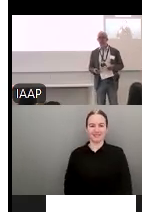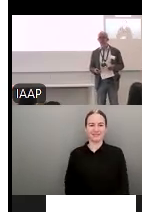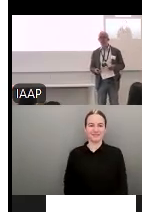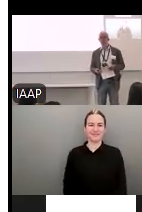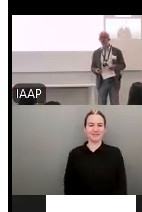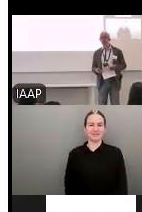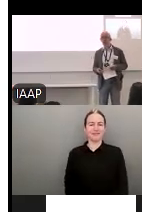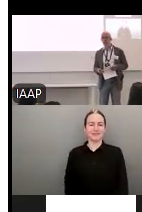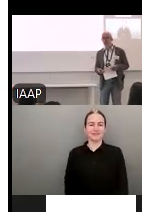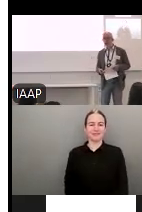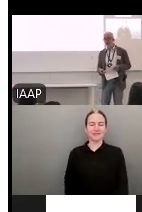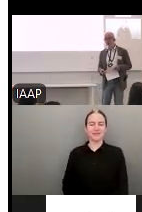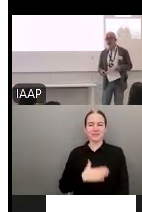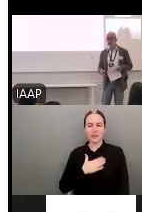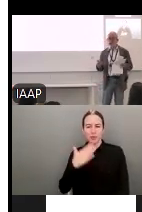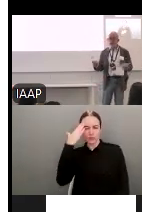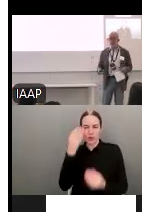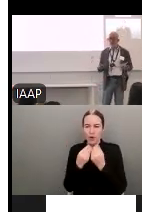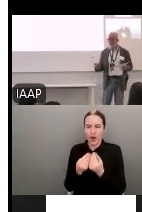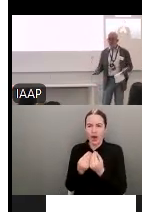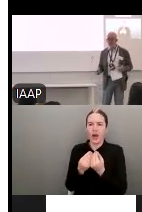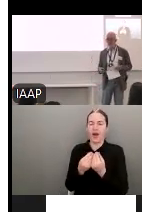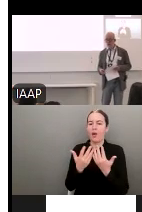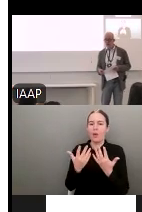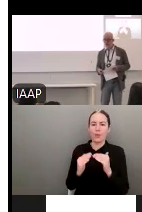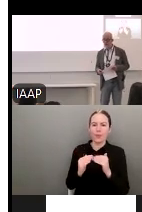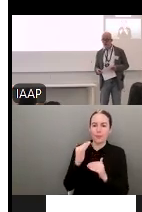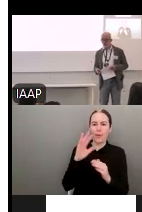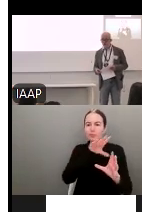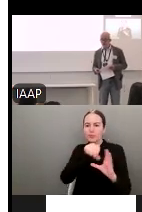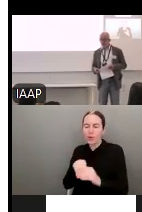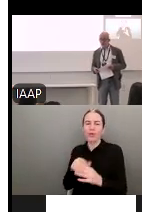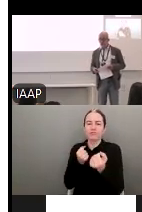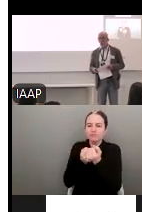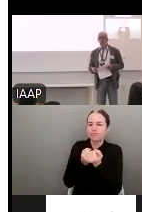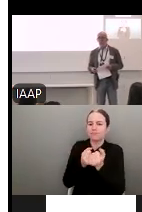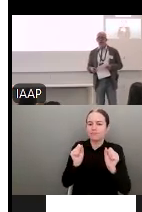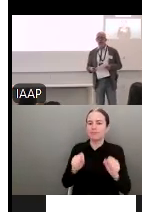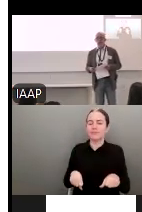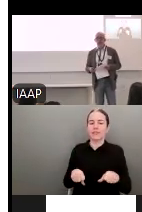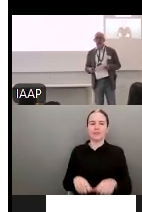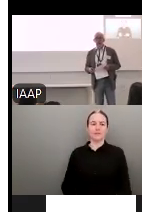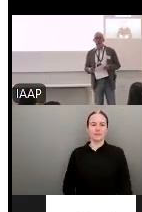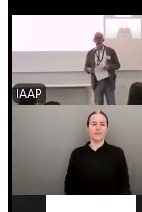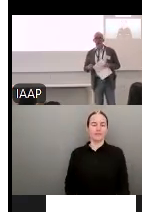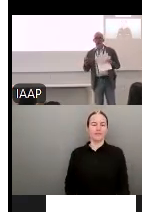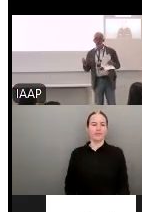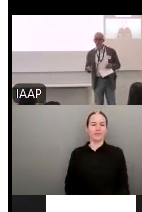need of a degree of inclusion, like training and support and so on. And we are also planning a, mega project